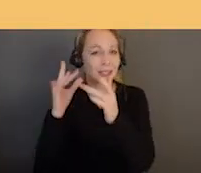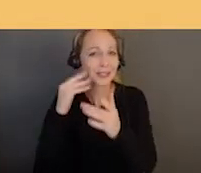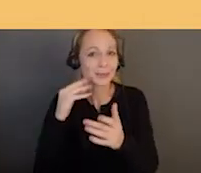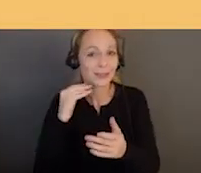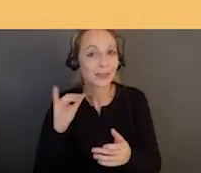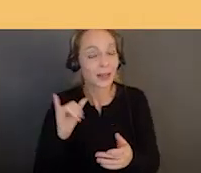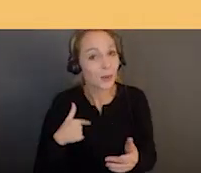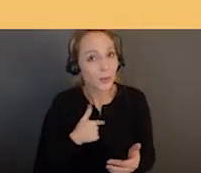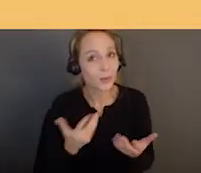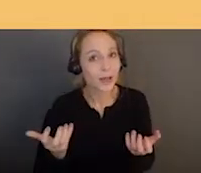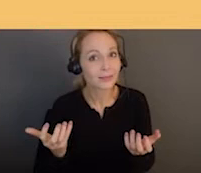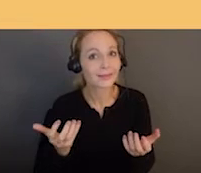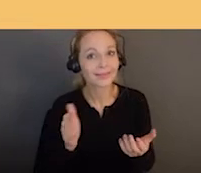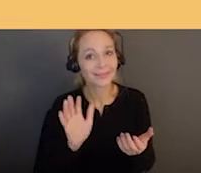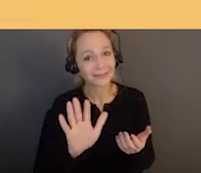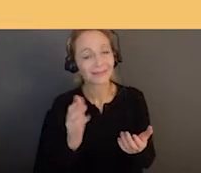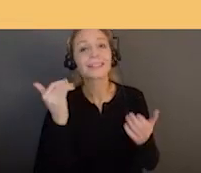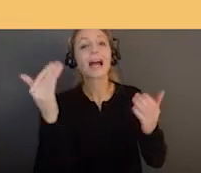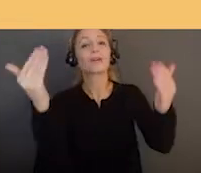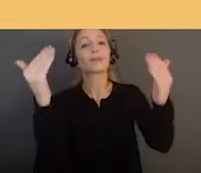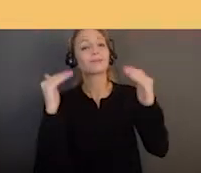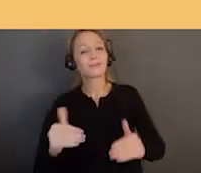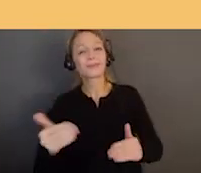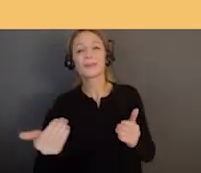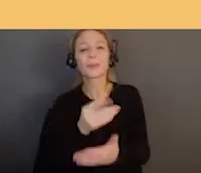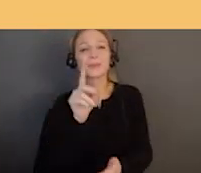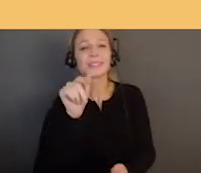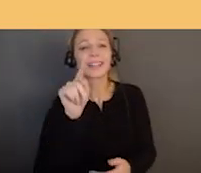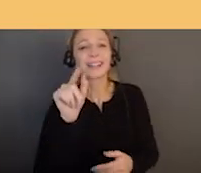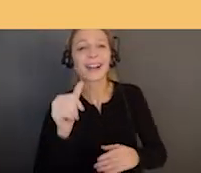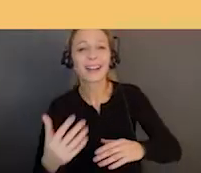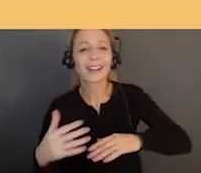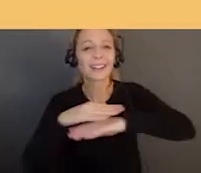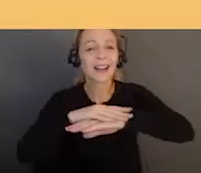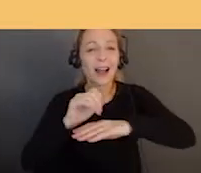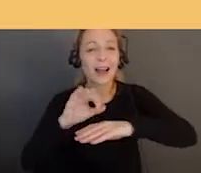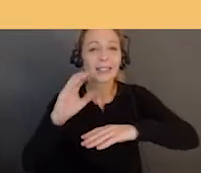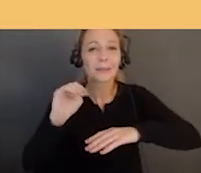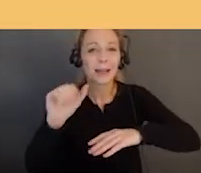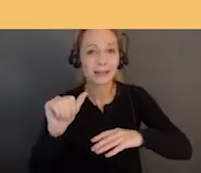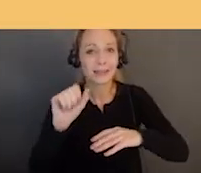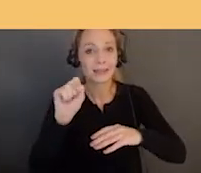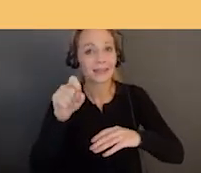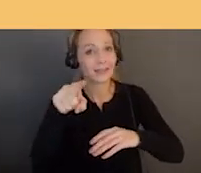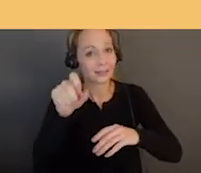SO LET'S DIG INTO THE NEW DATA LAYER OF THE CMS AND HOW